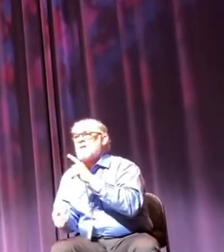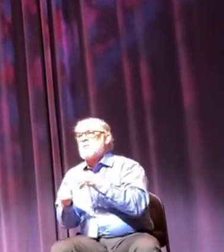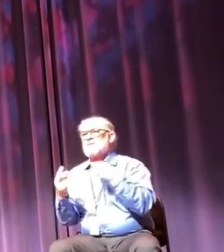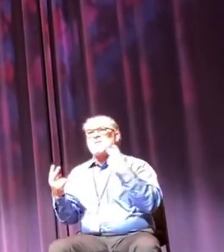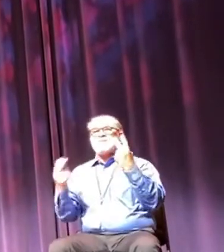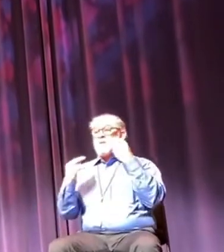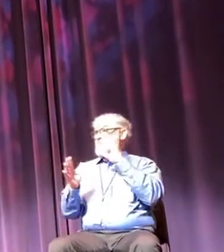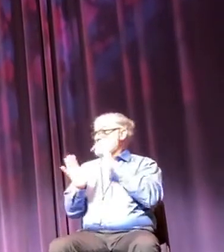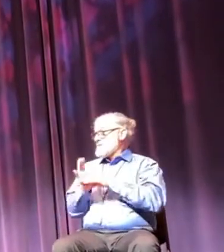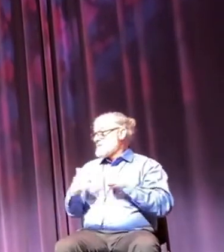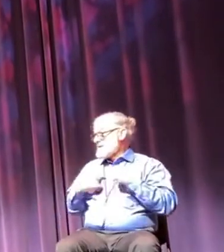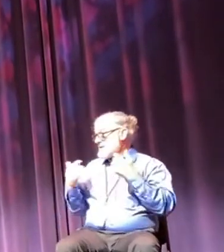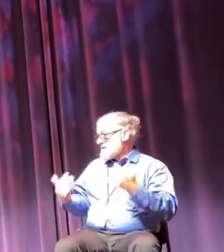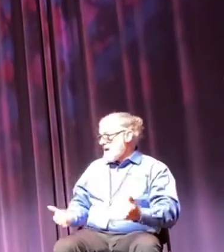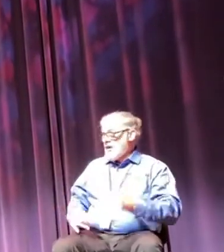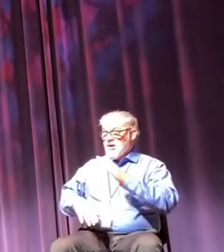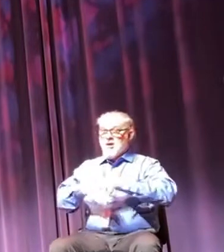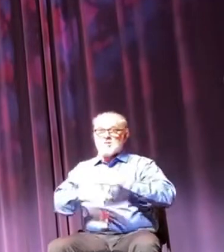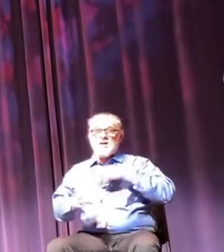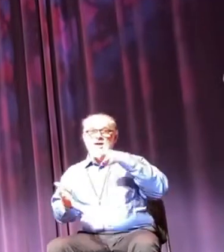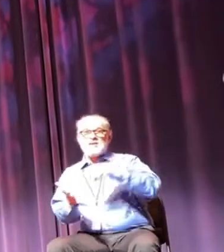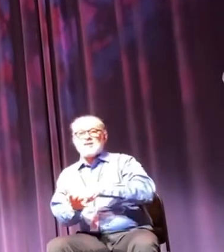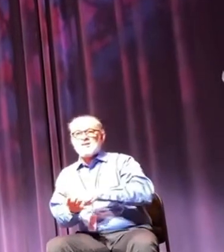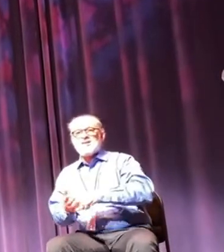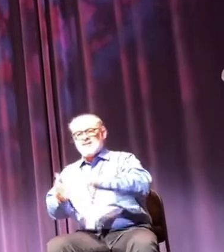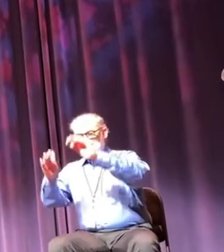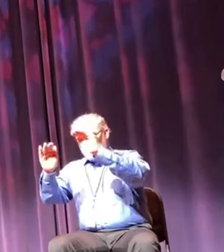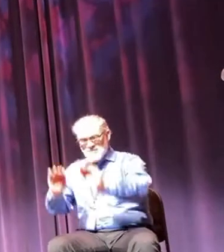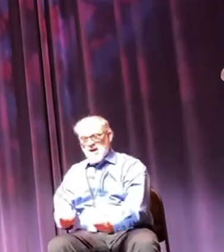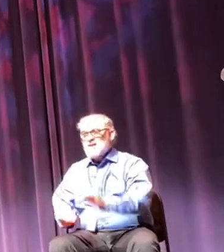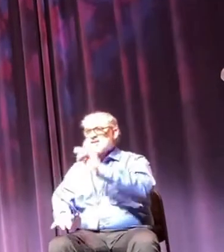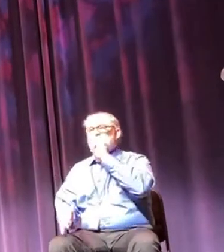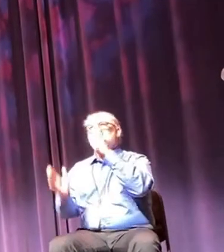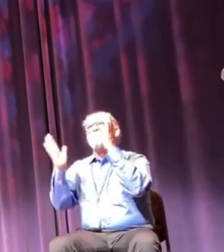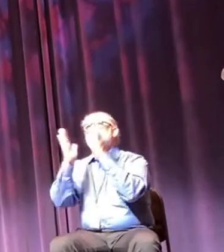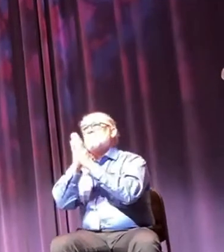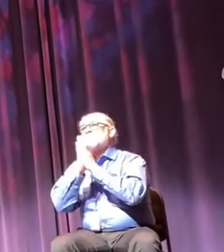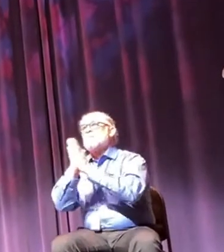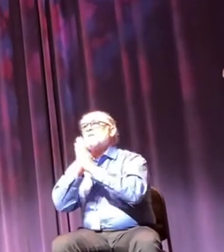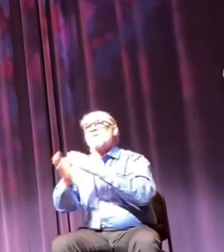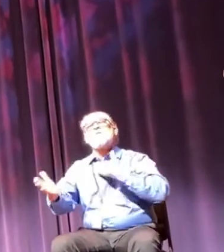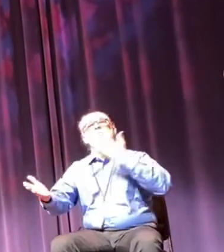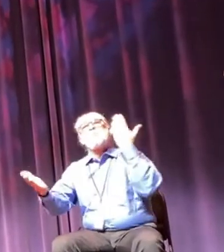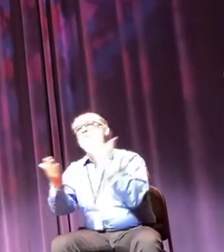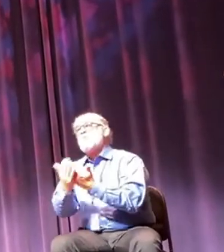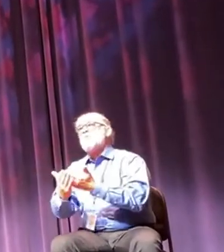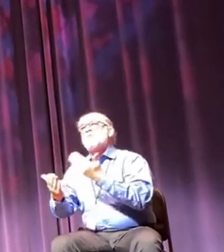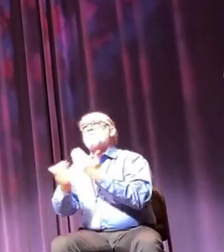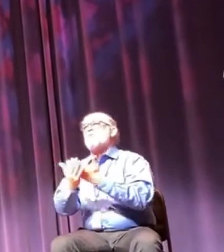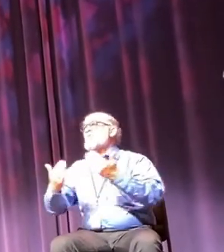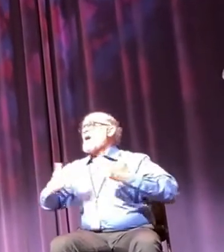Picture me now, on my knees, a tiny child pleading to prove that I wasn't ghost.